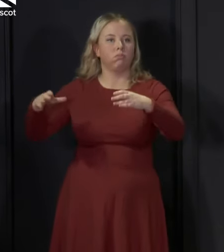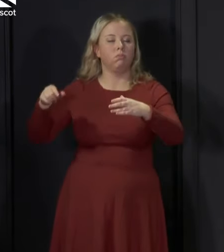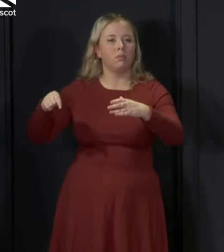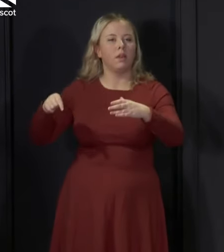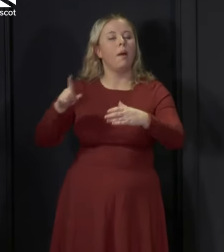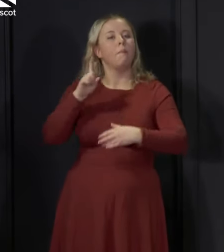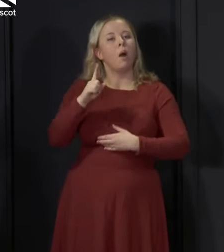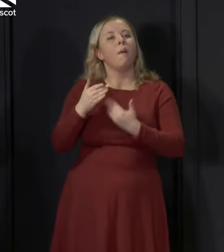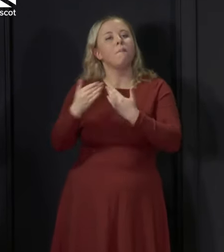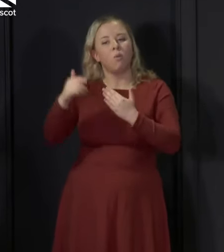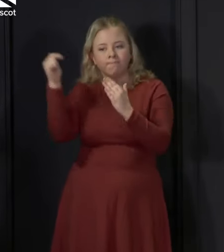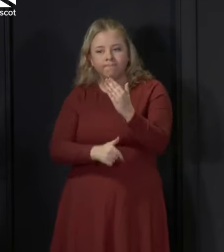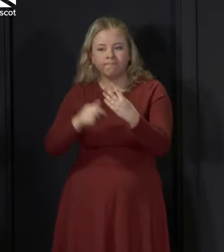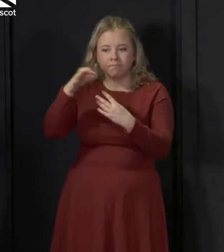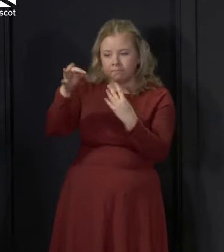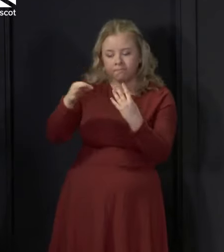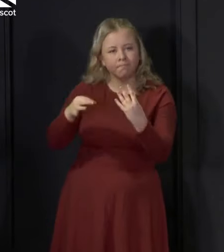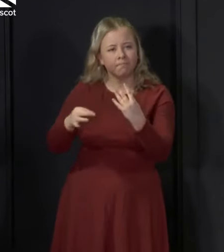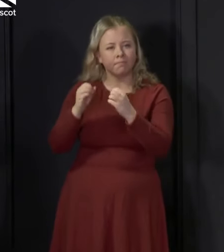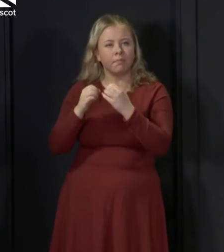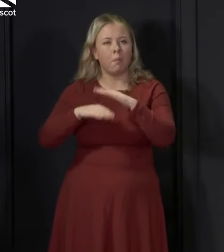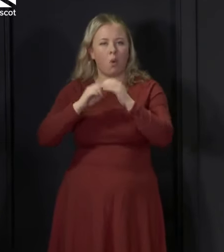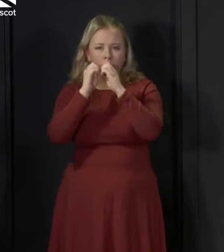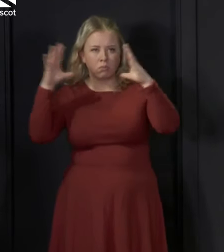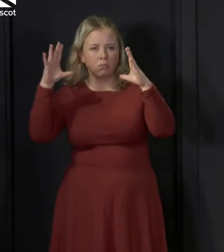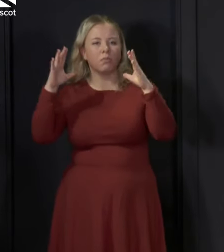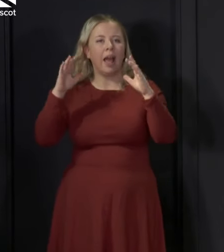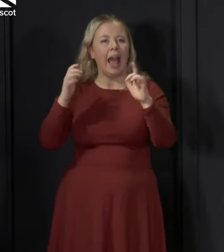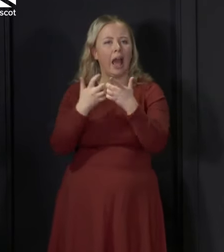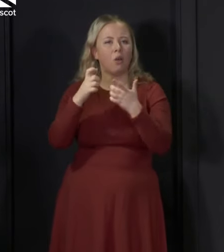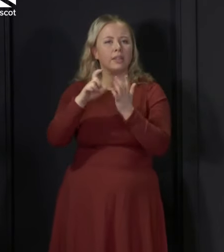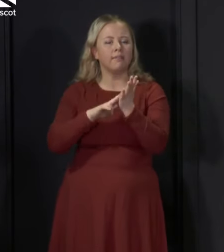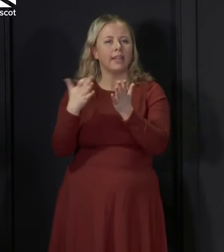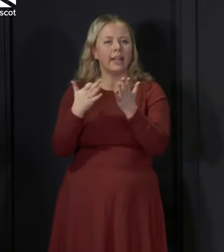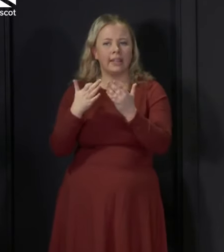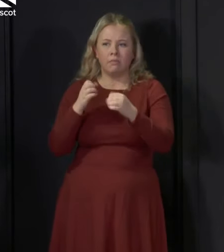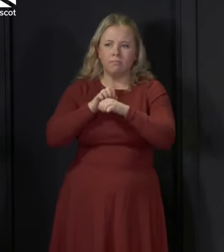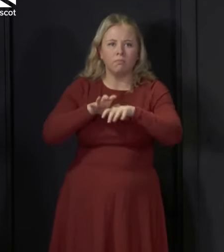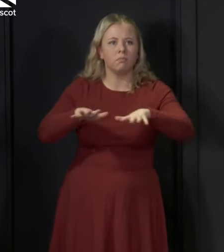comprehensive, and it provides a fuller picture of how the virus is affecting our communities.